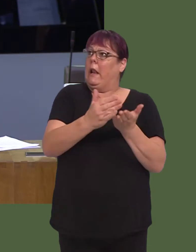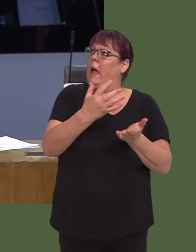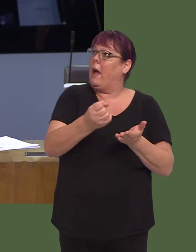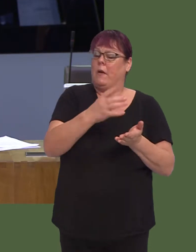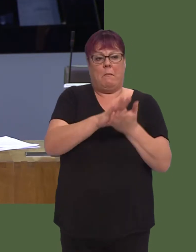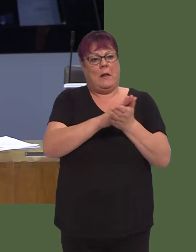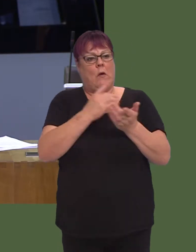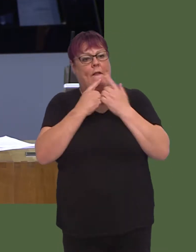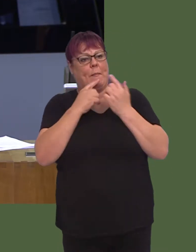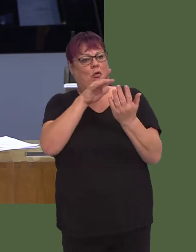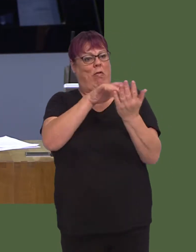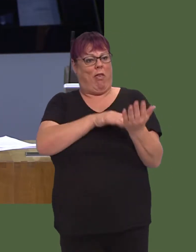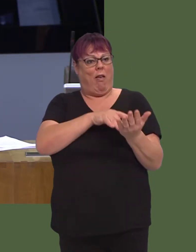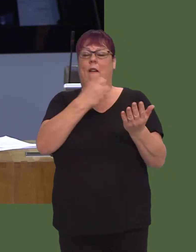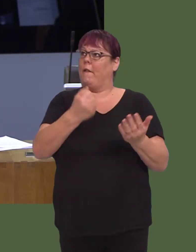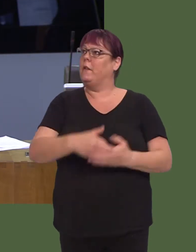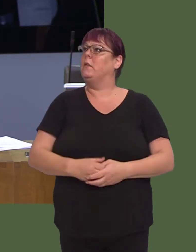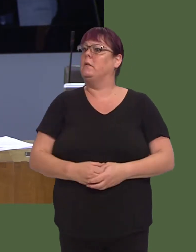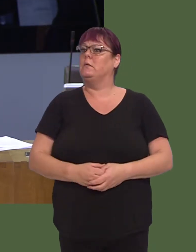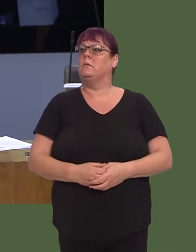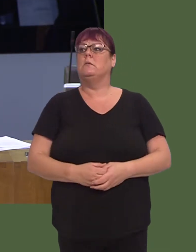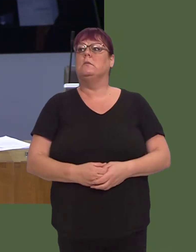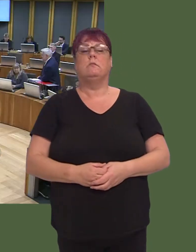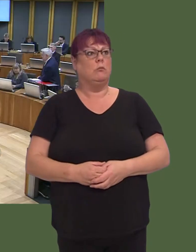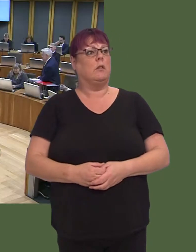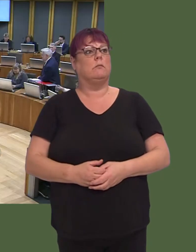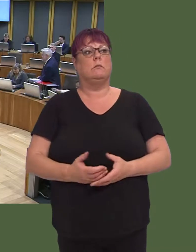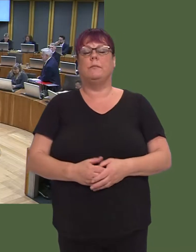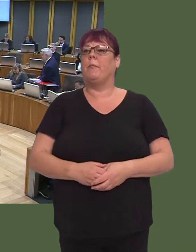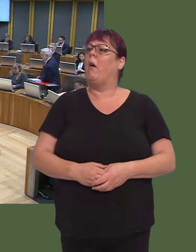in Wales so that all the relevant information is readily available? Carwyn Jones AM: Yes.